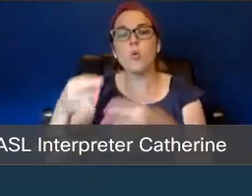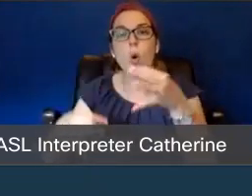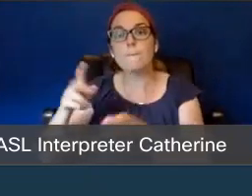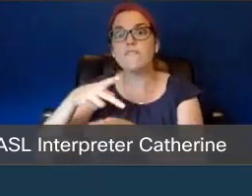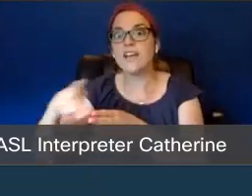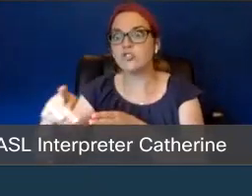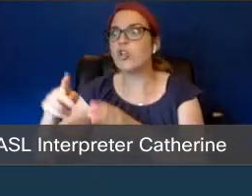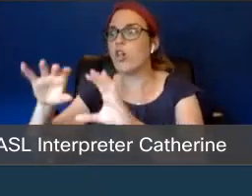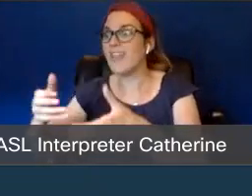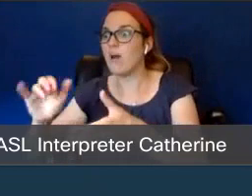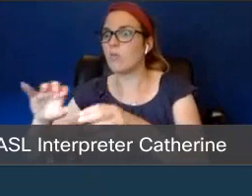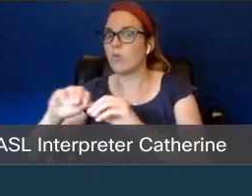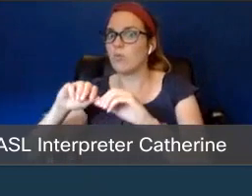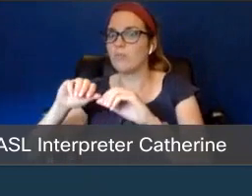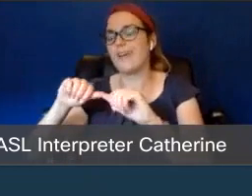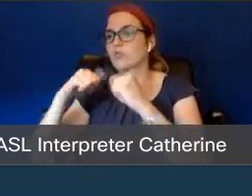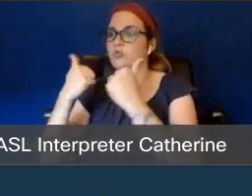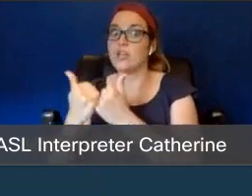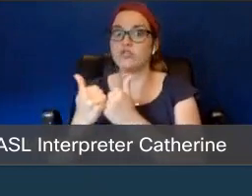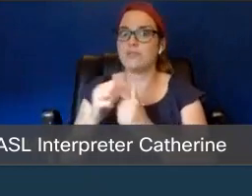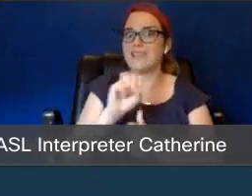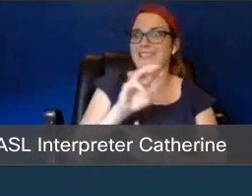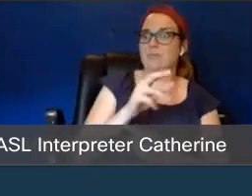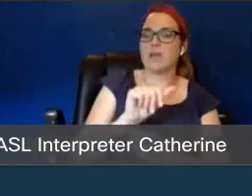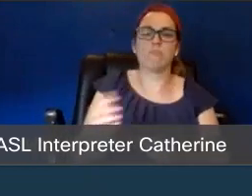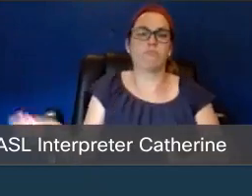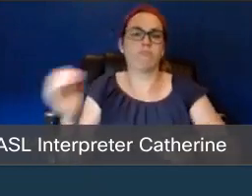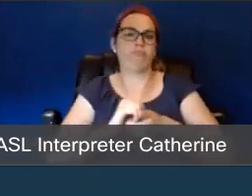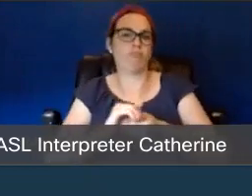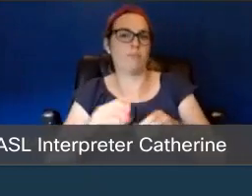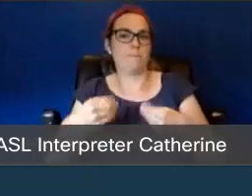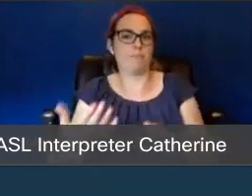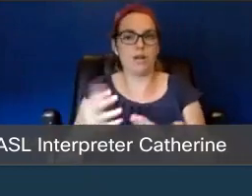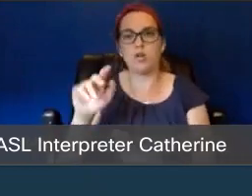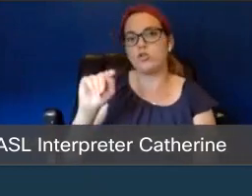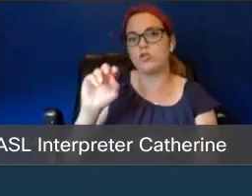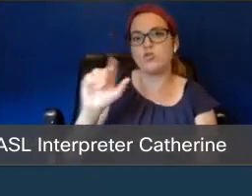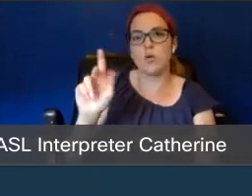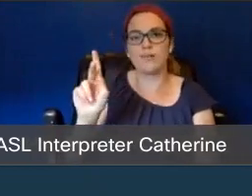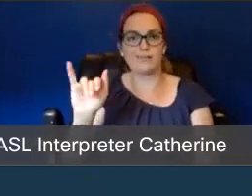their Medication for Opioid Use Disorder Toolkit. The toolkit was developed with funding from the office